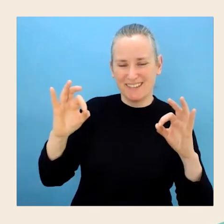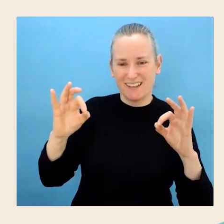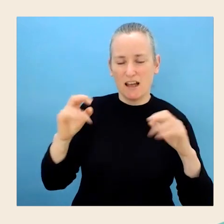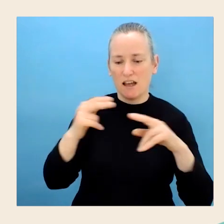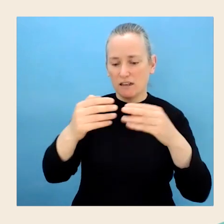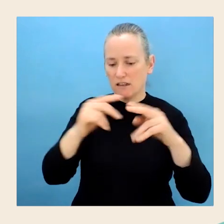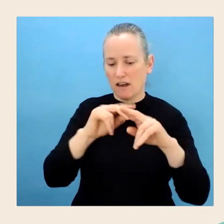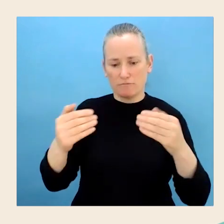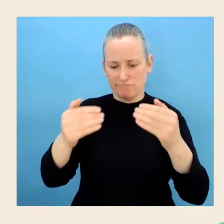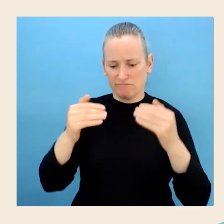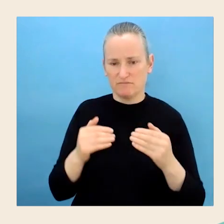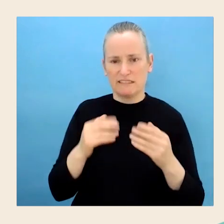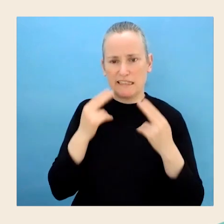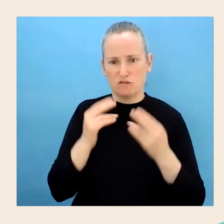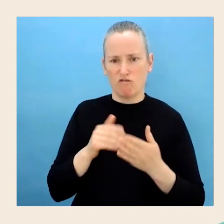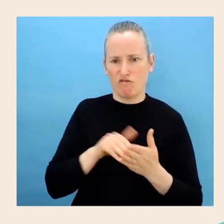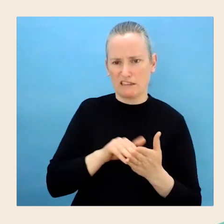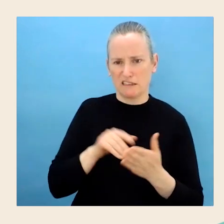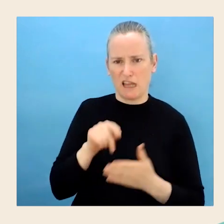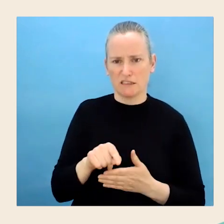Yeah, can I also?